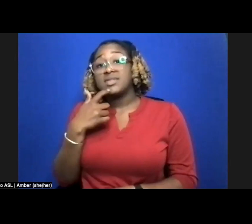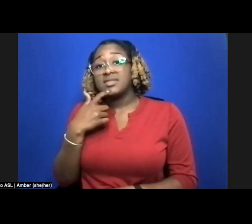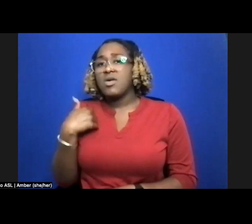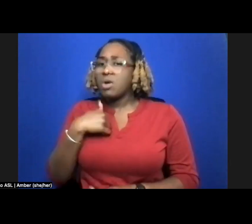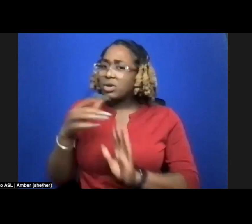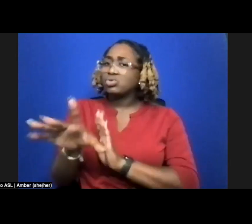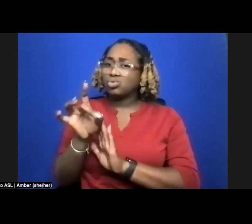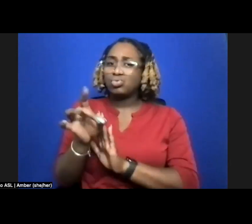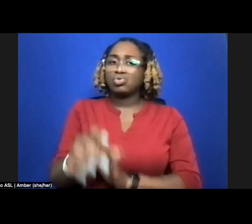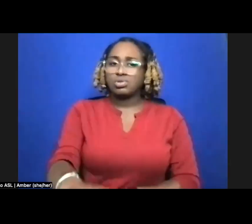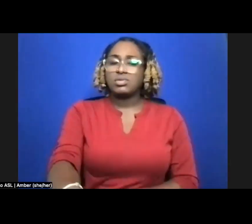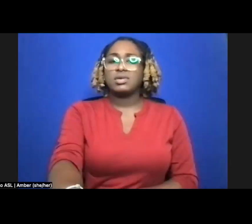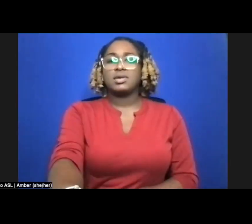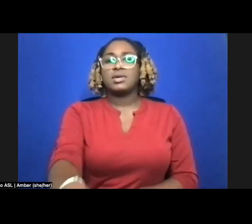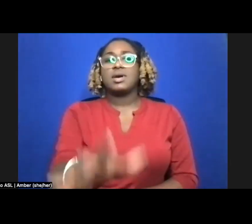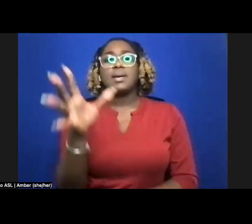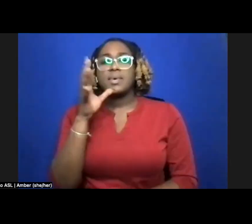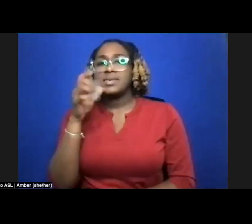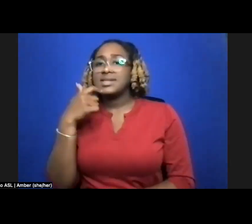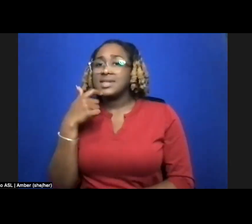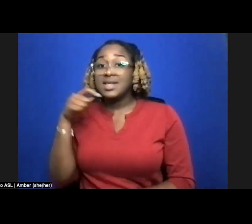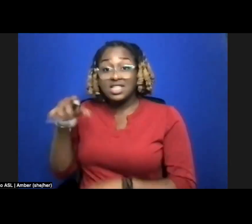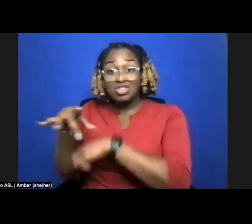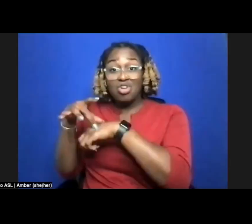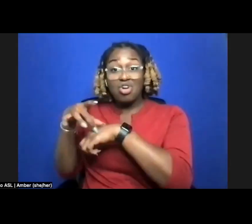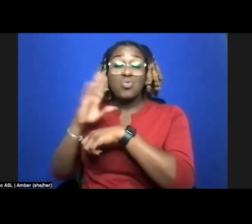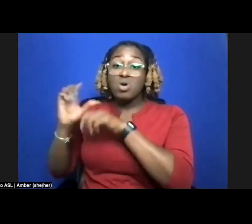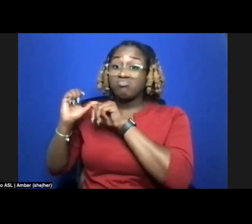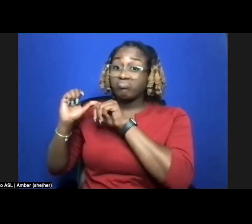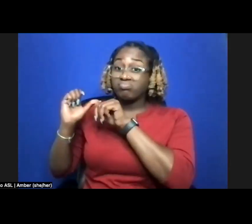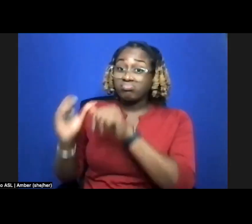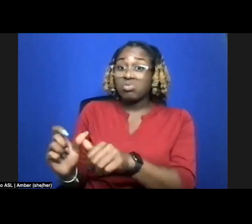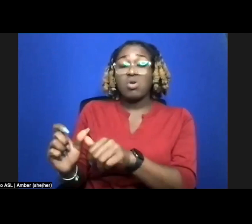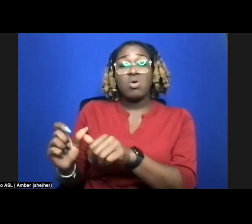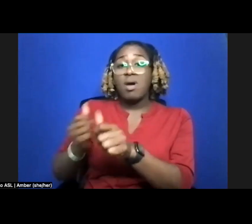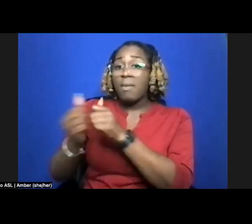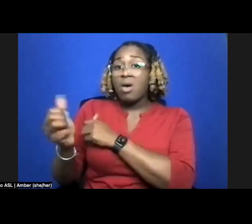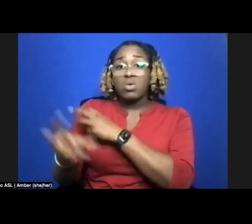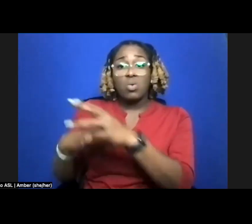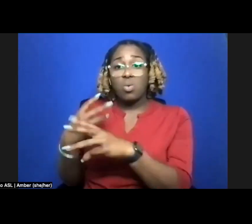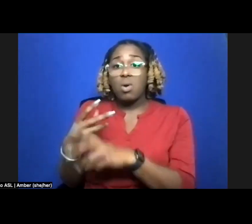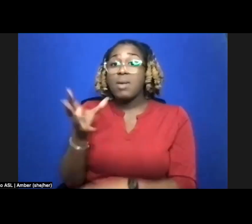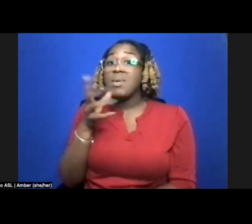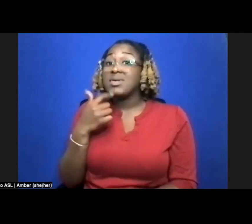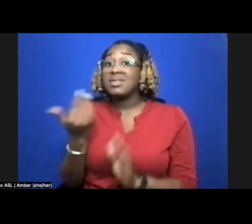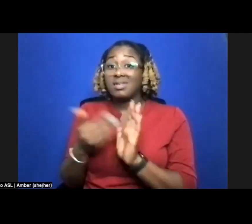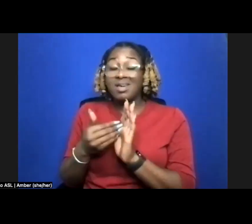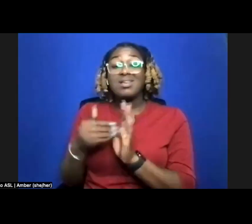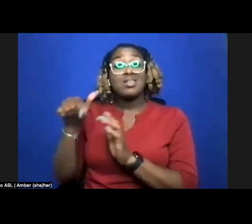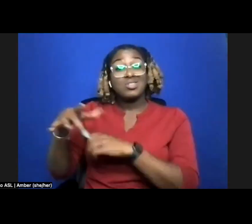mama say this earth will outlive this world. mama say again: this earth will outlive this world